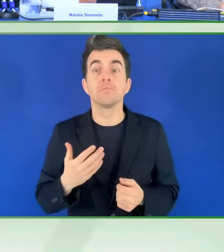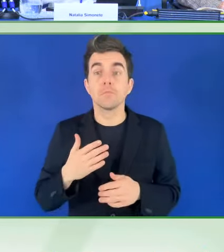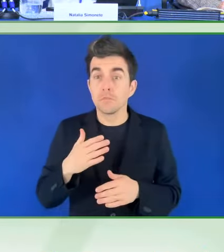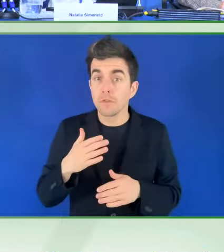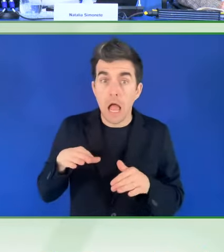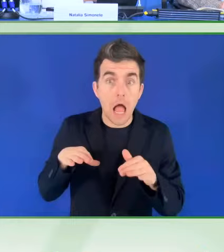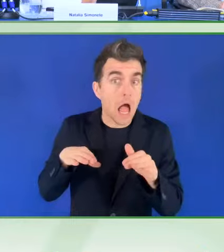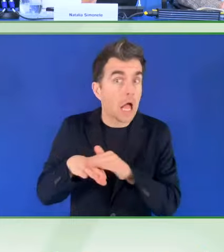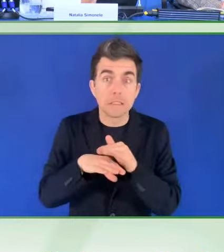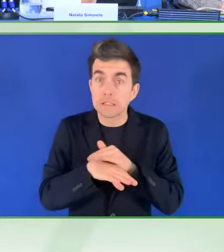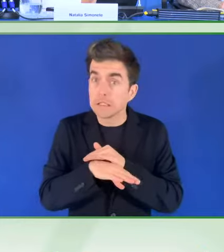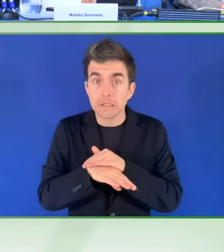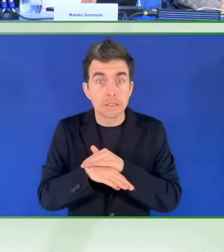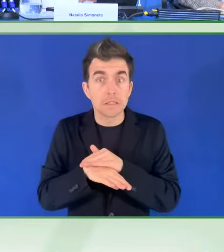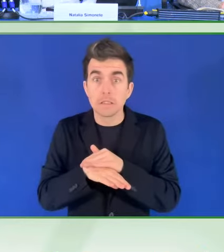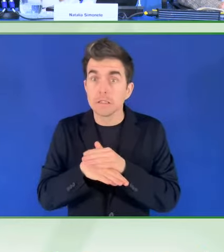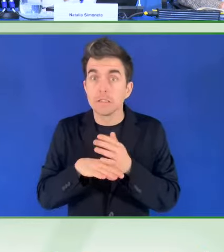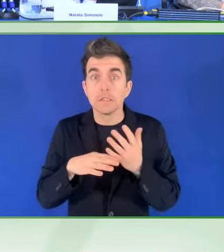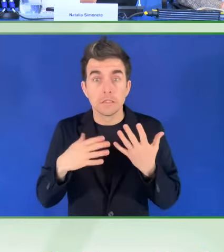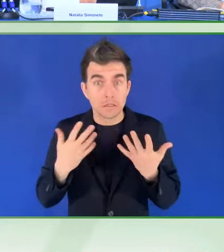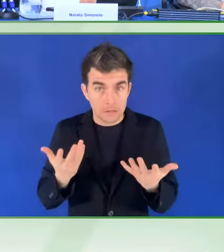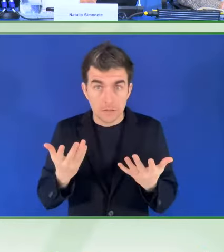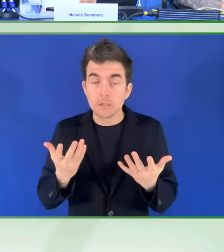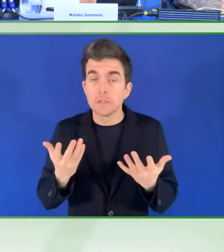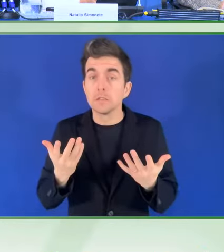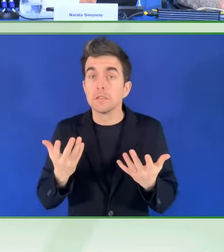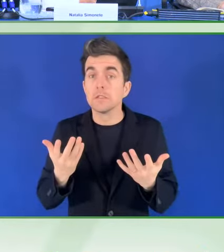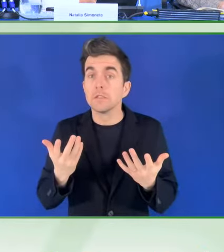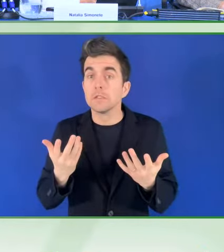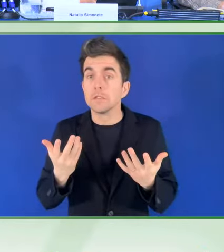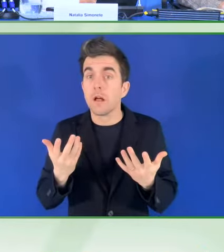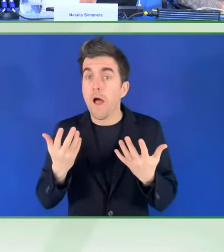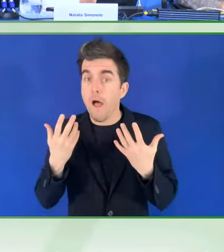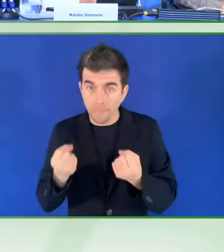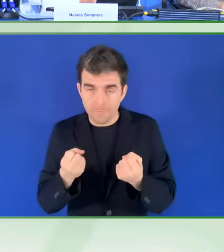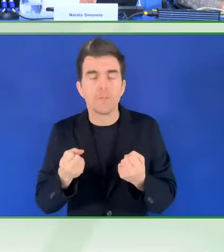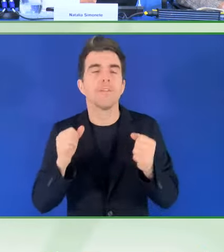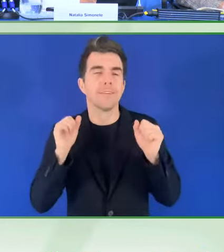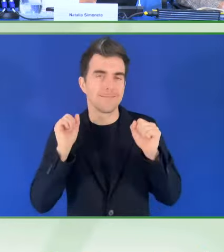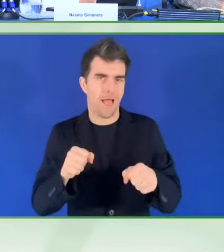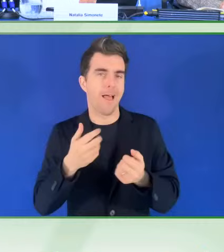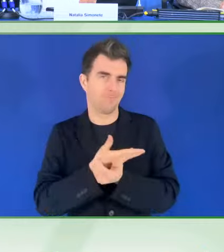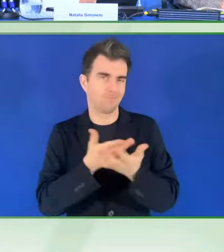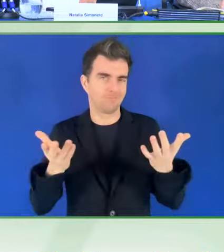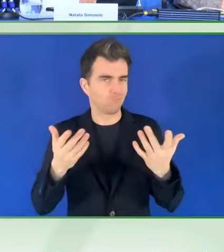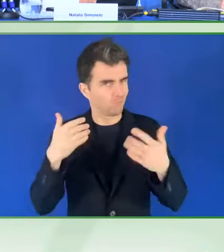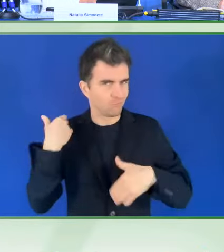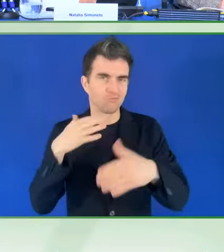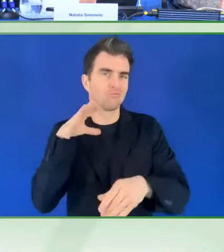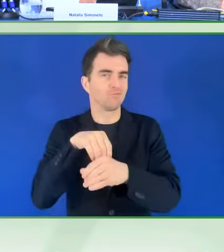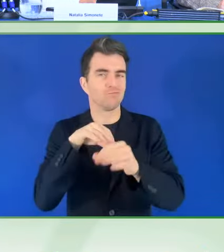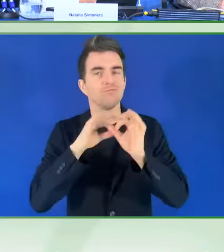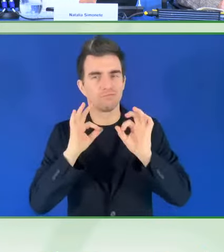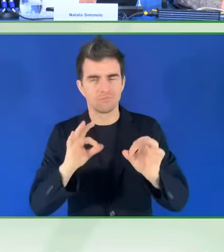It means exactly that we are capable of attracting each other by our differences, and it should guide our life journeys.